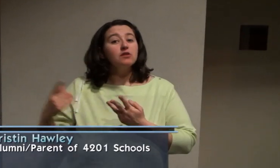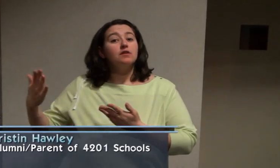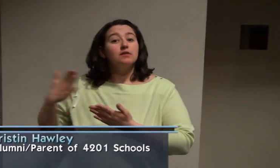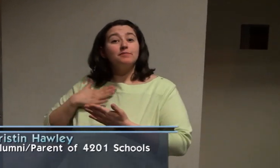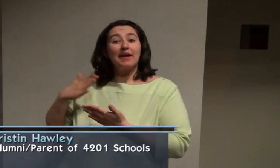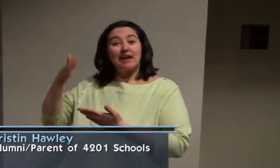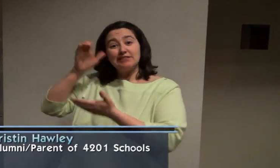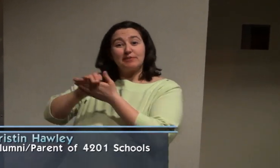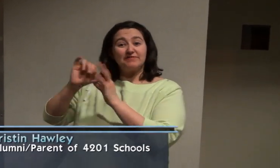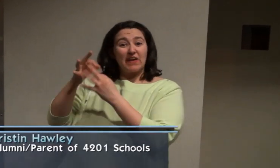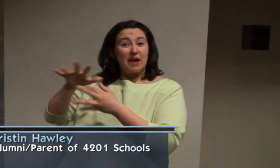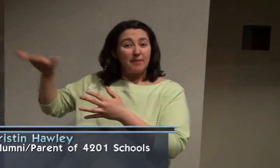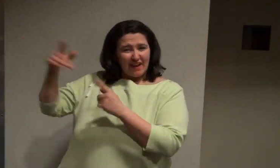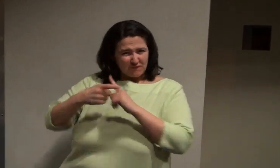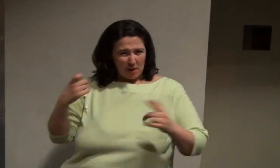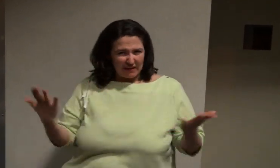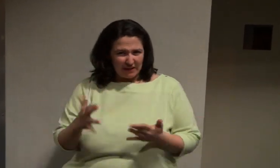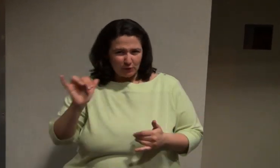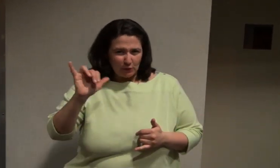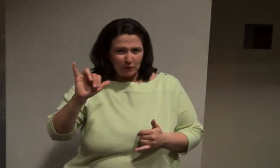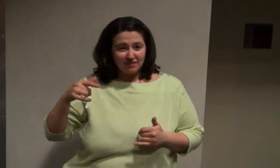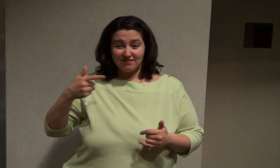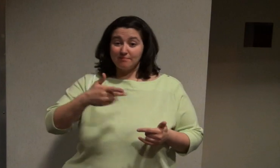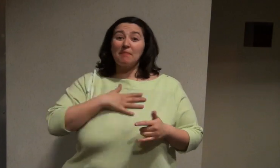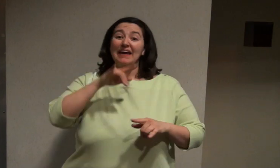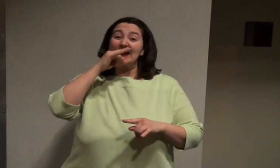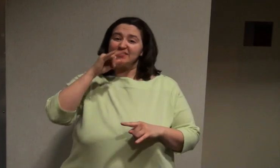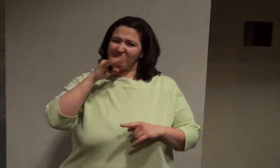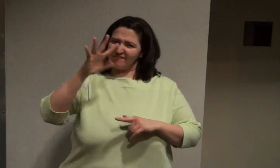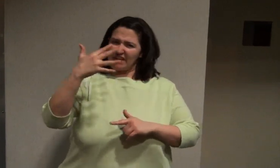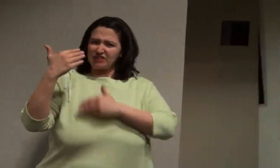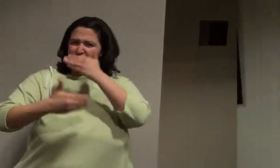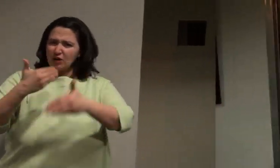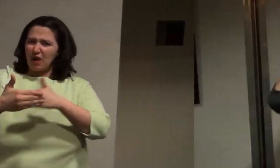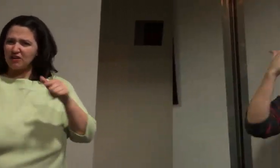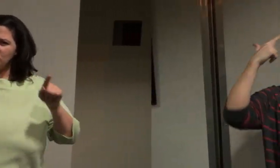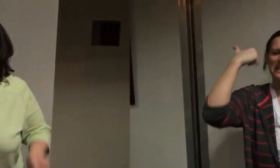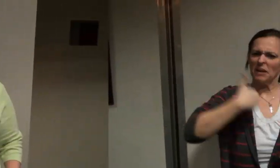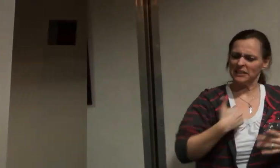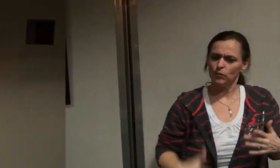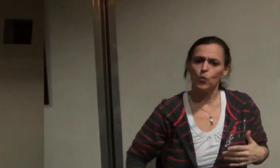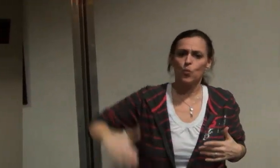My husband, his family and my family all graduated from this program. My children are the 5th generation of my family attending this school.